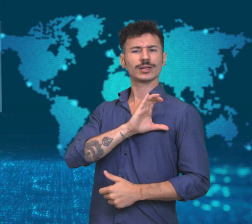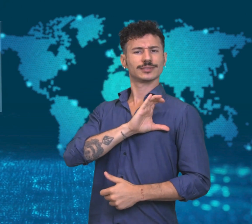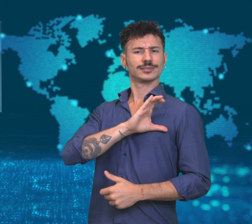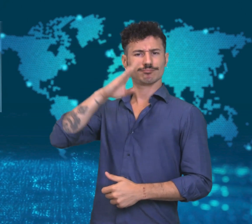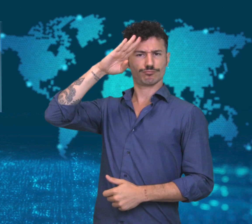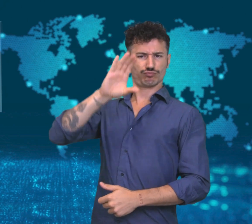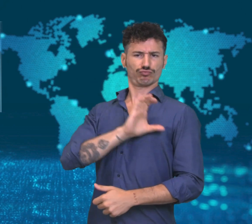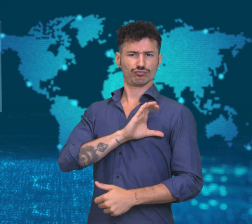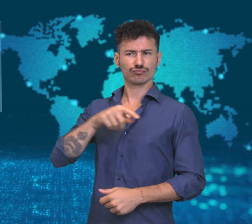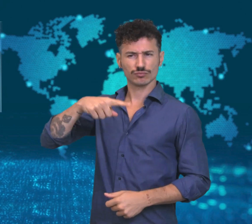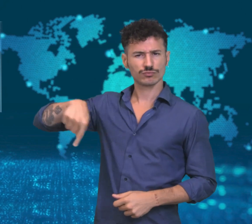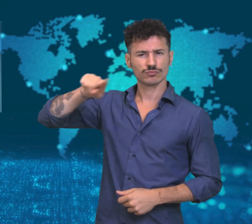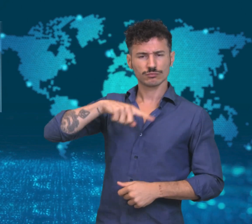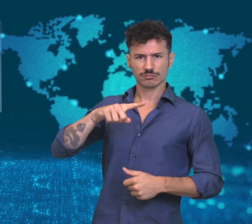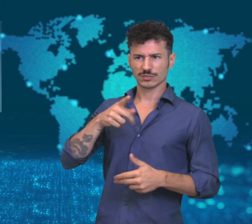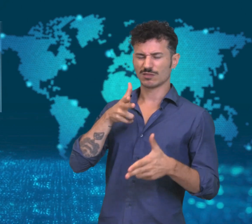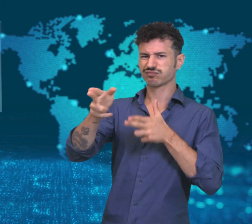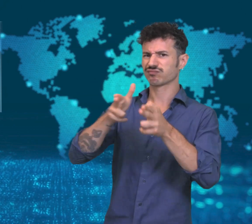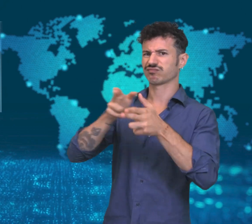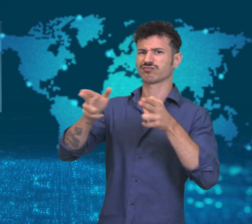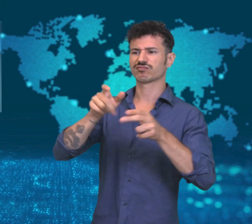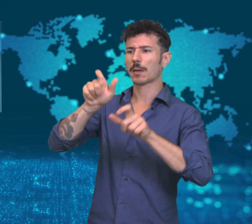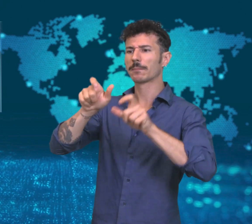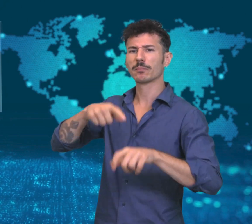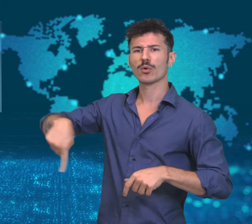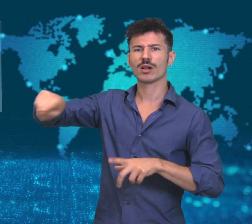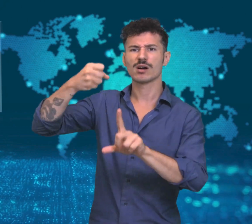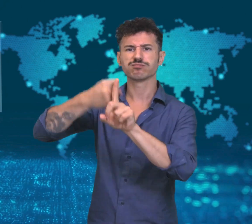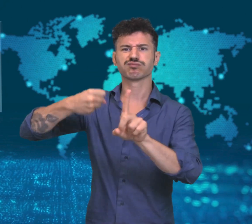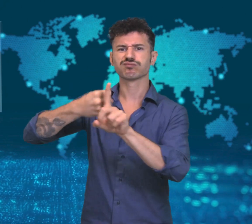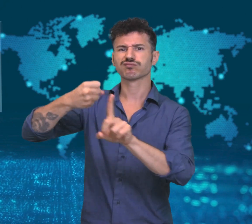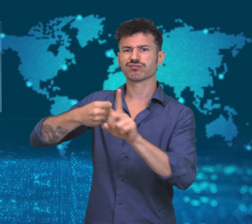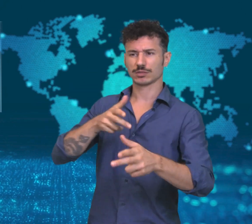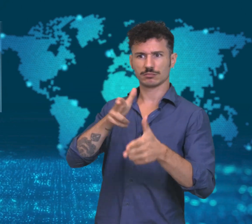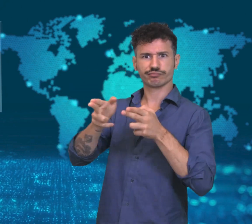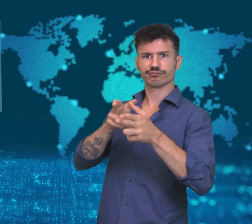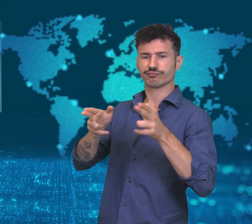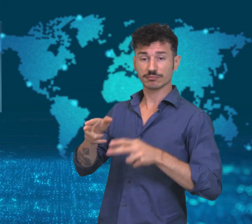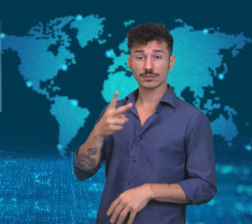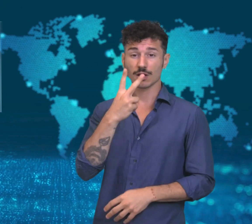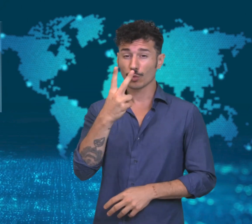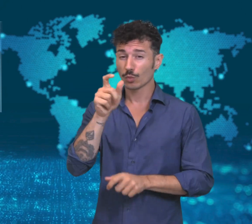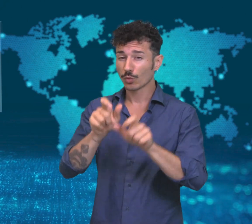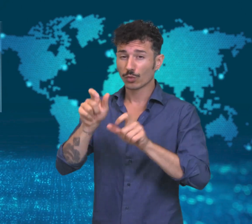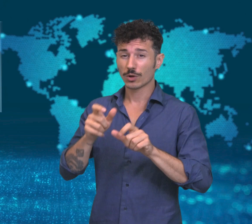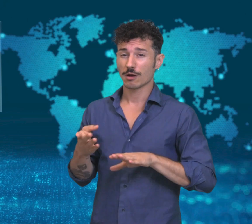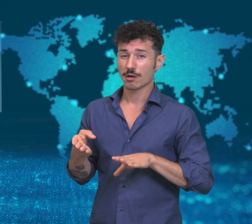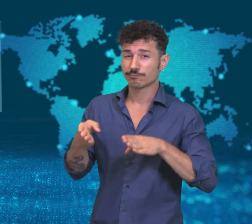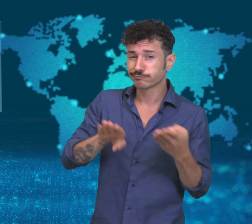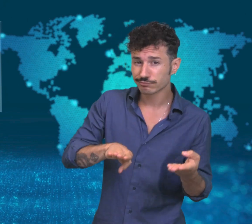In Iraq, officers killed two and injured many other protestors